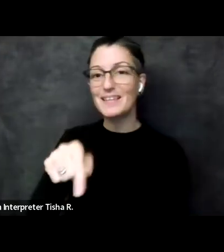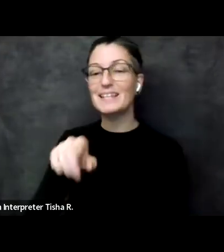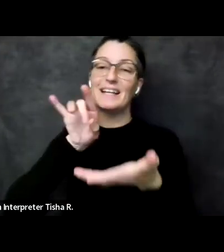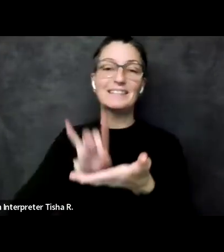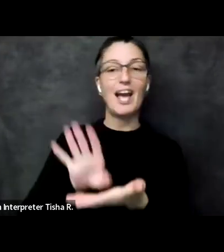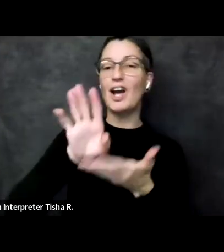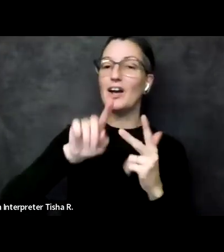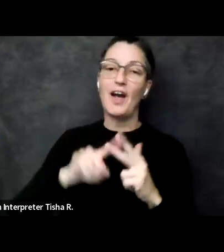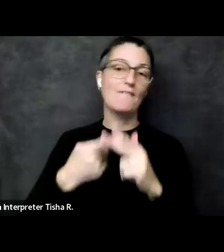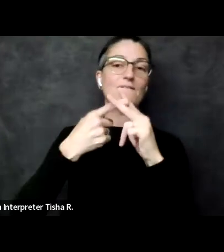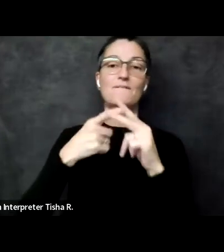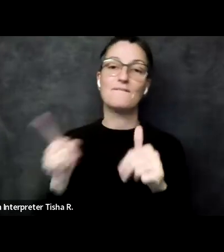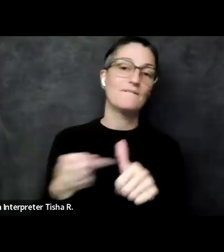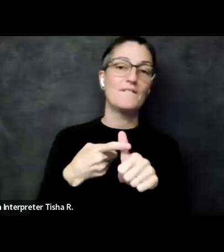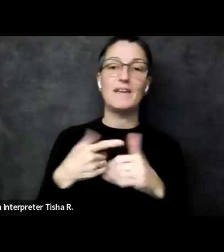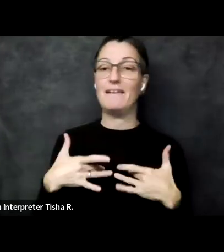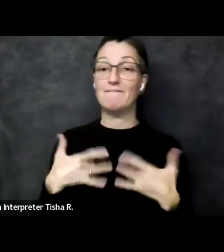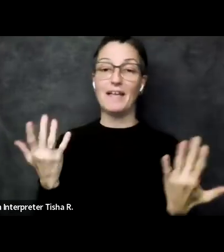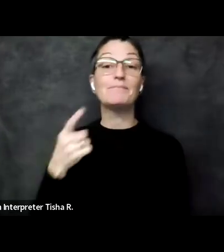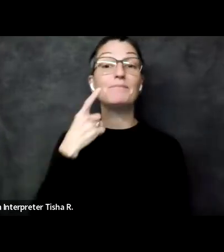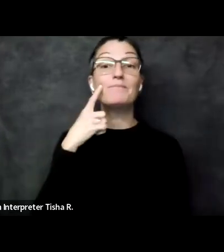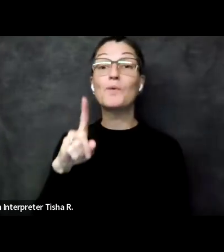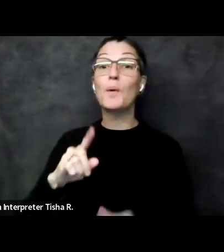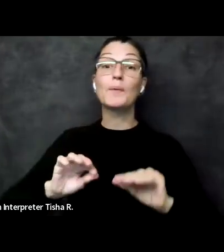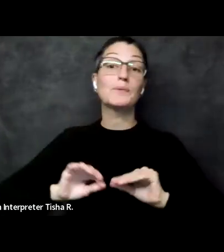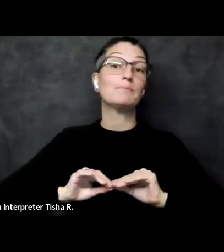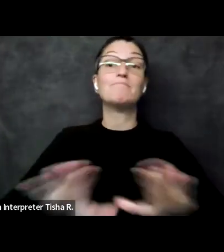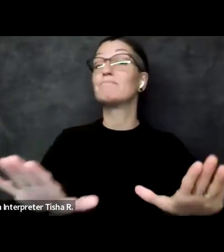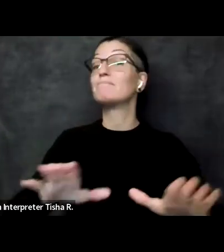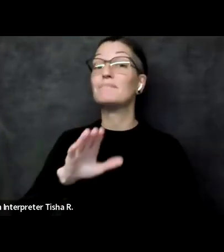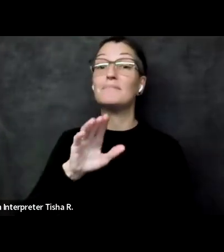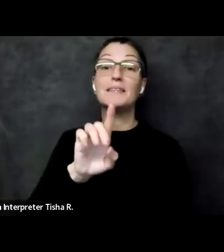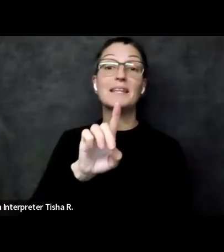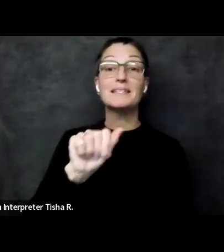and for the launch of the Disabled BIPOC Film Collective.